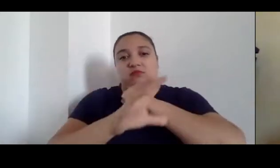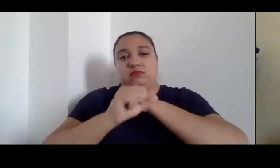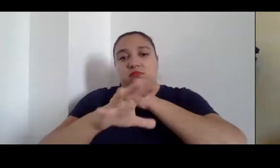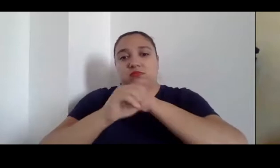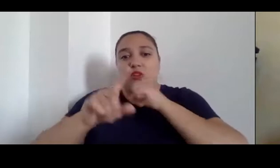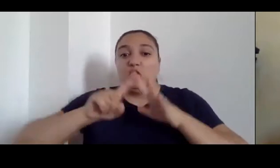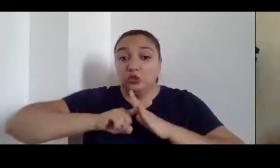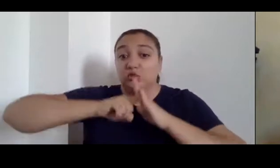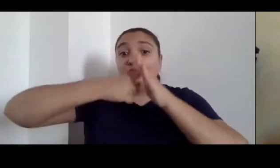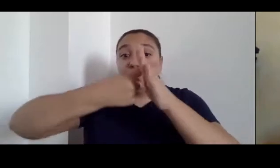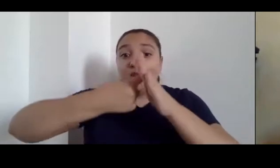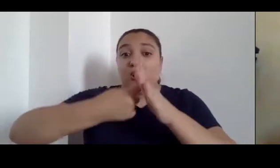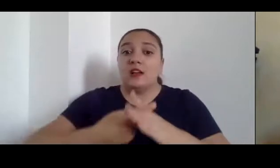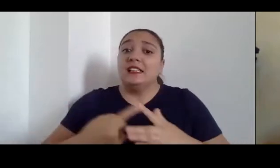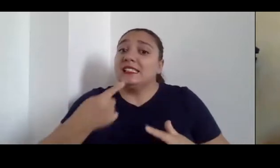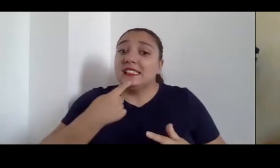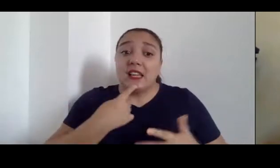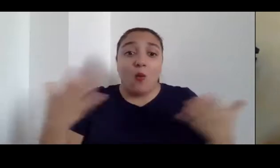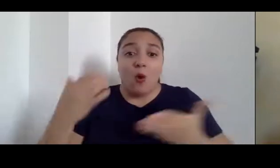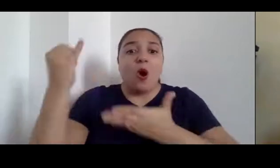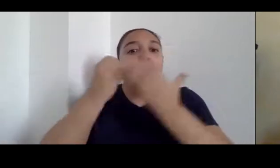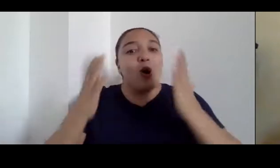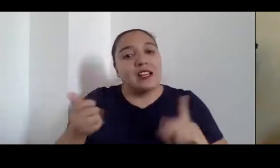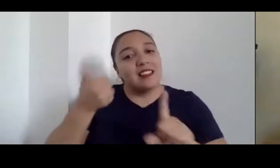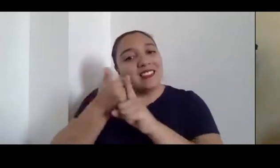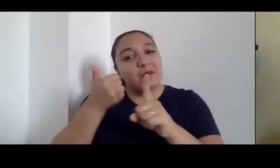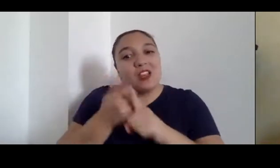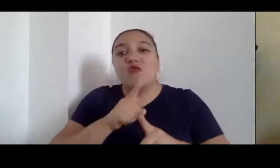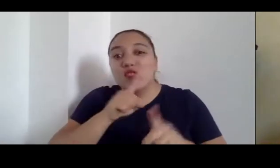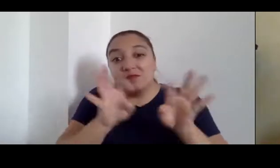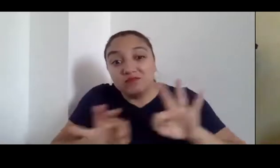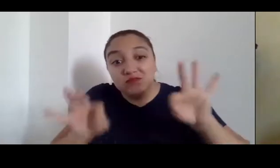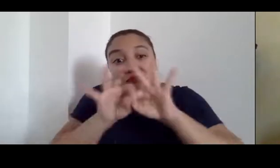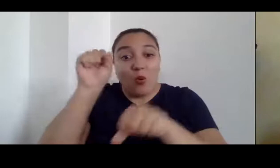early August, demands the acknowledgment, representation and integration of dance and